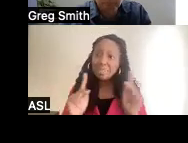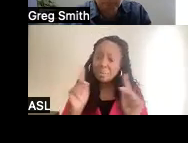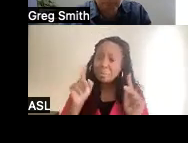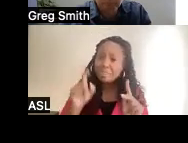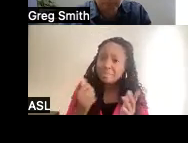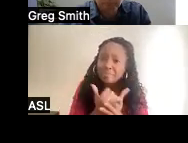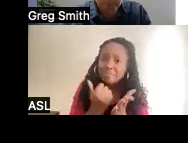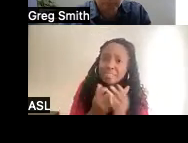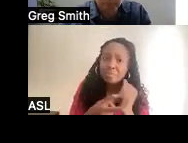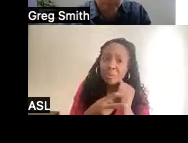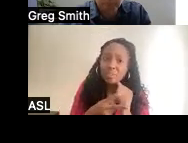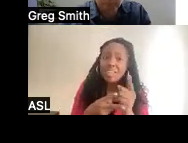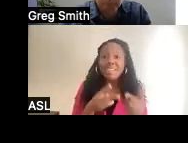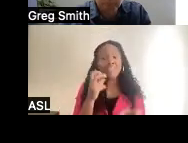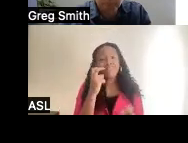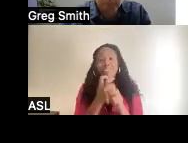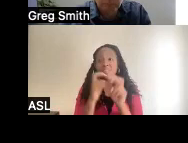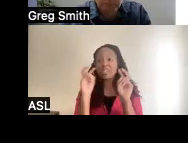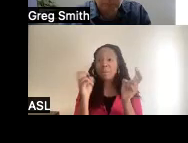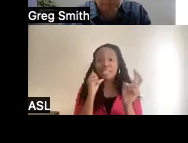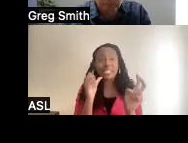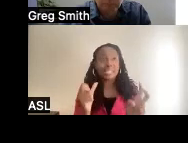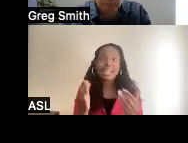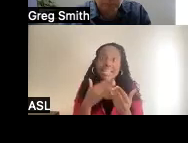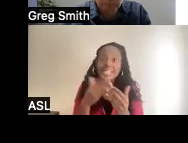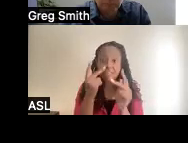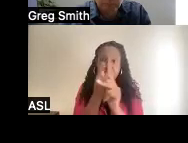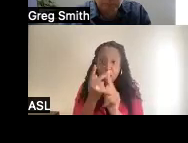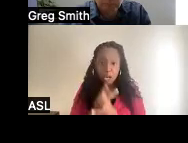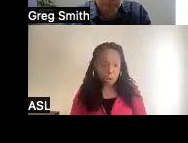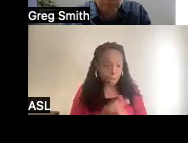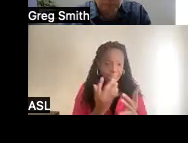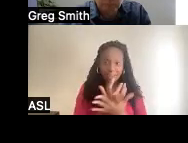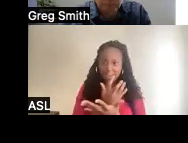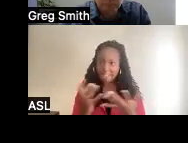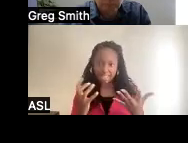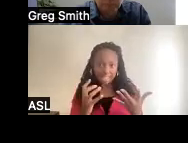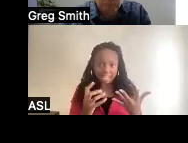topic it is not easy to figure out all the pieces of the puzzle not just the financial side but the